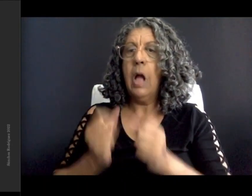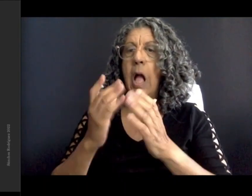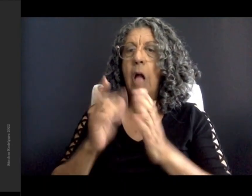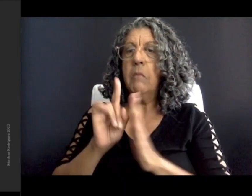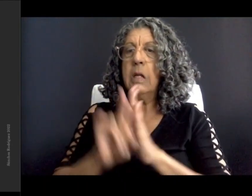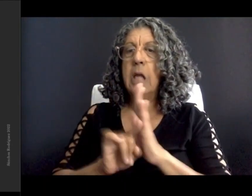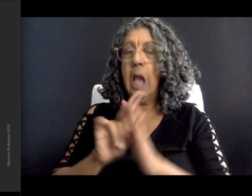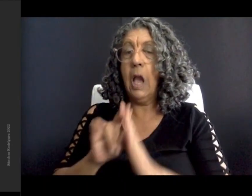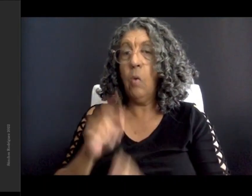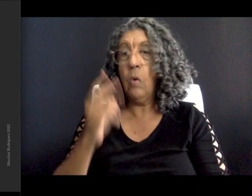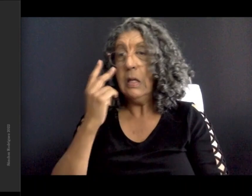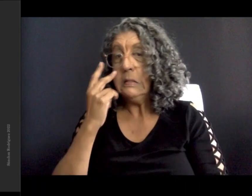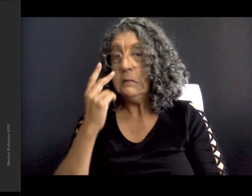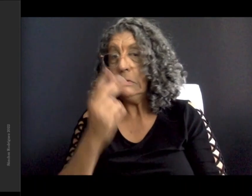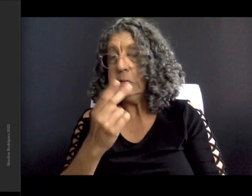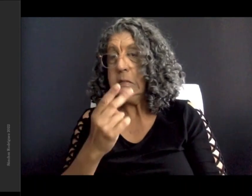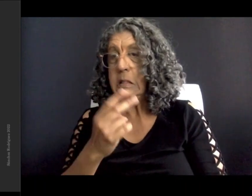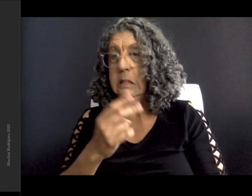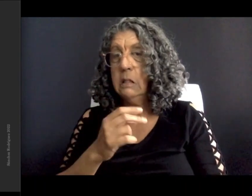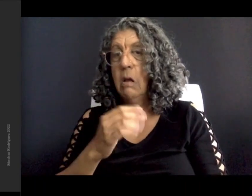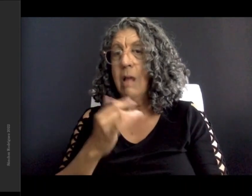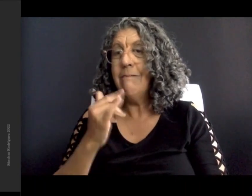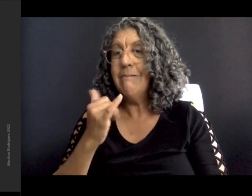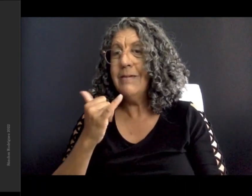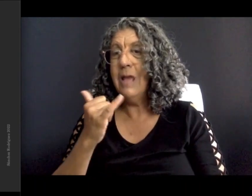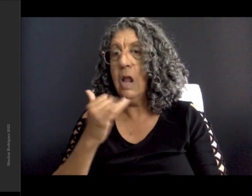you're able to work up to 20 hours.